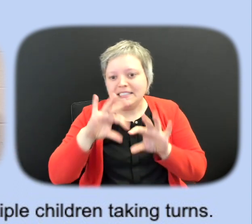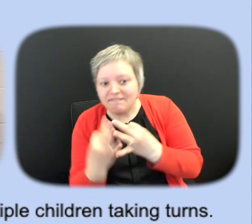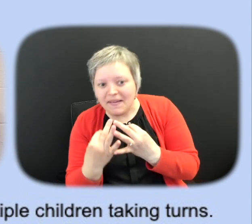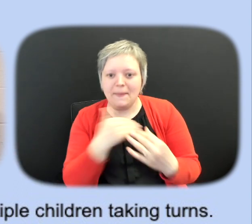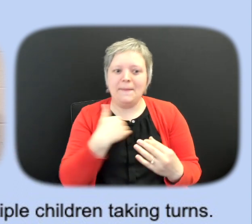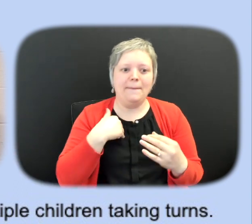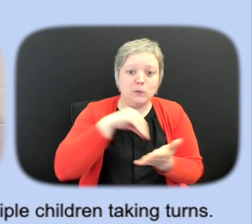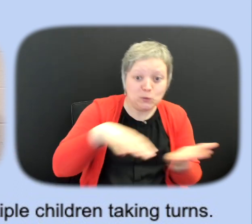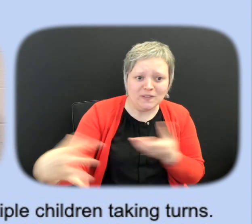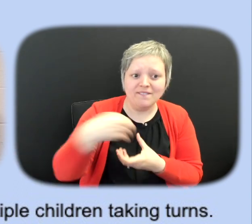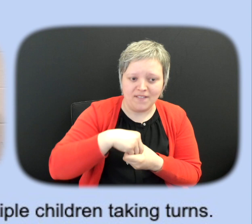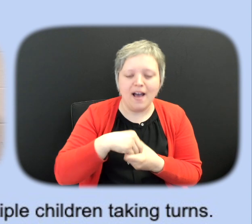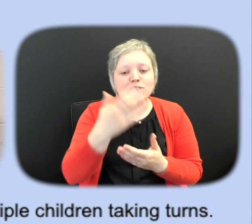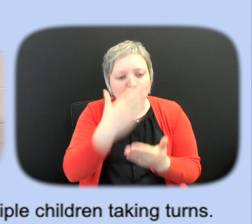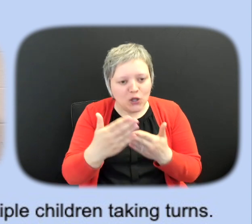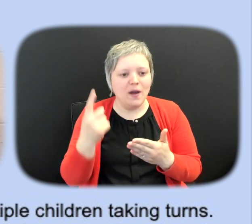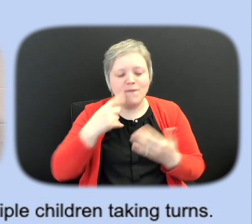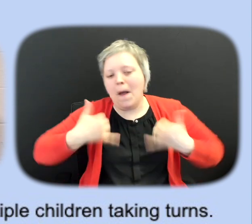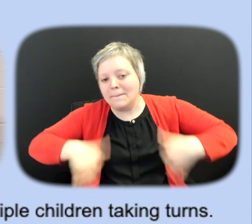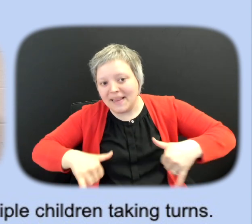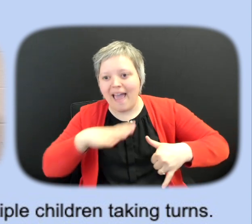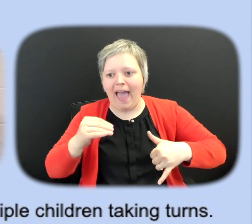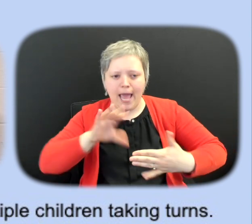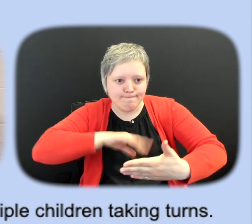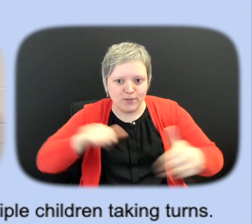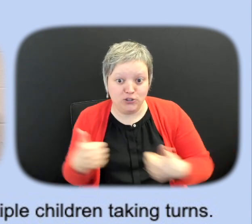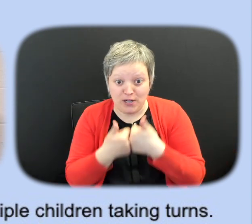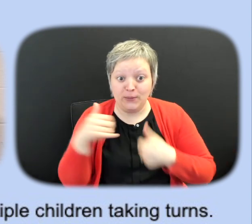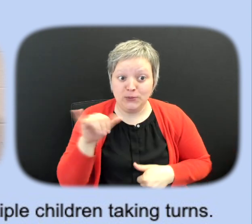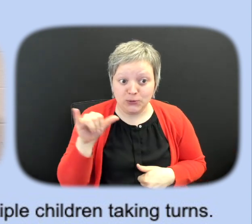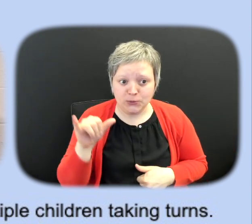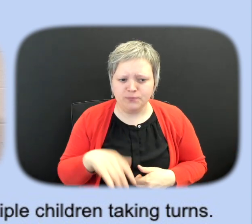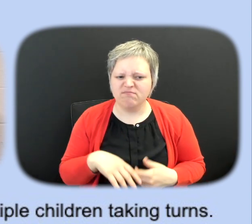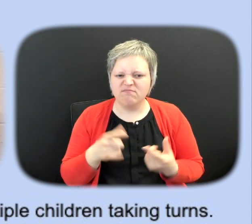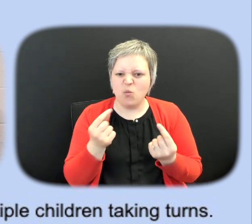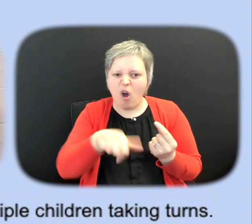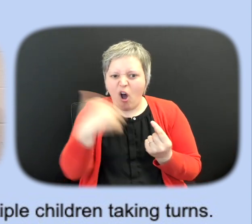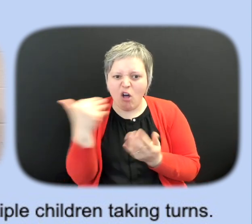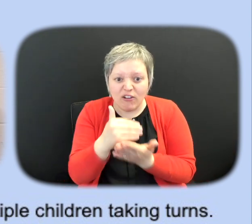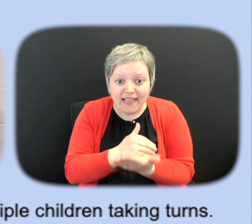the student as well. So a couple of those things are that we can take turns practicing, waiting